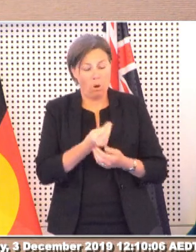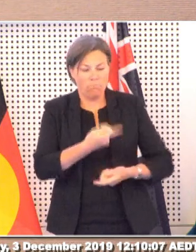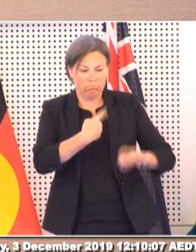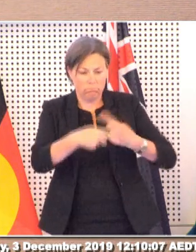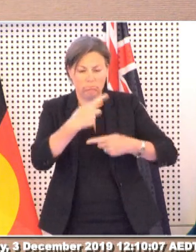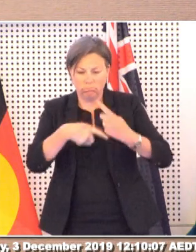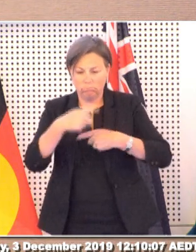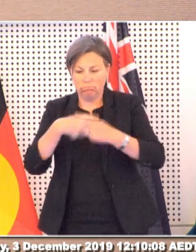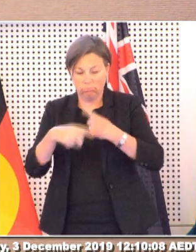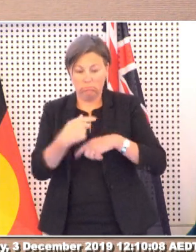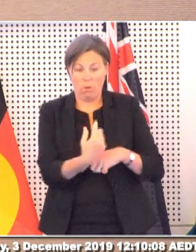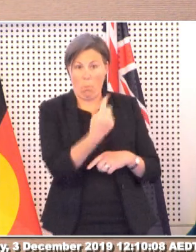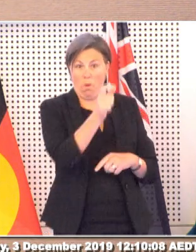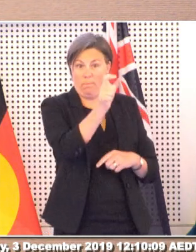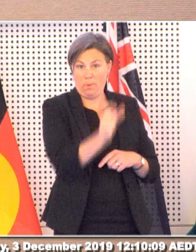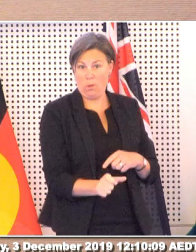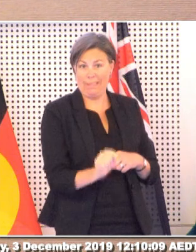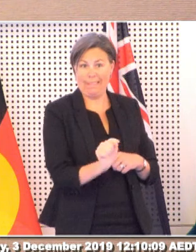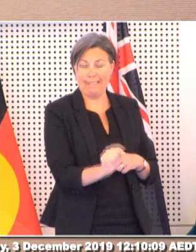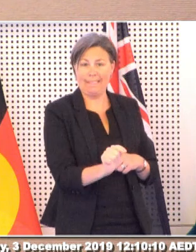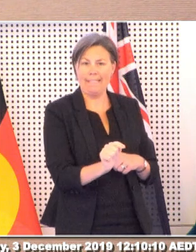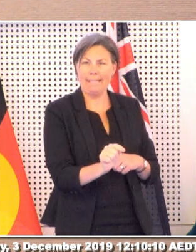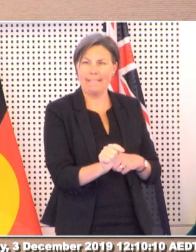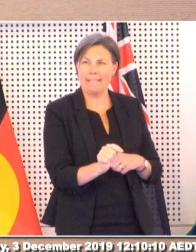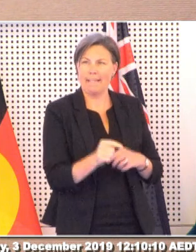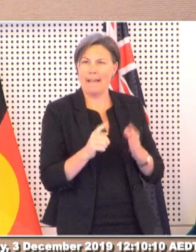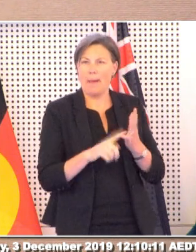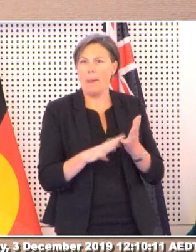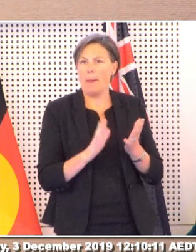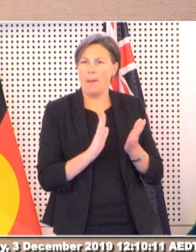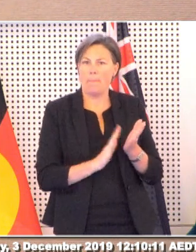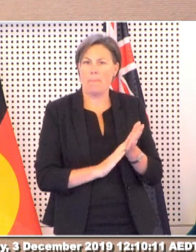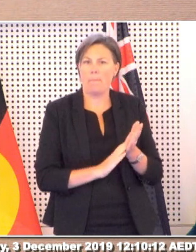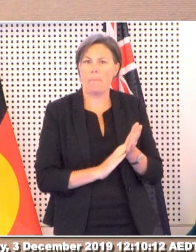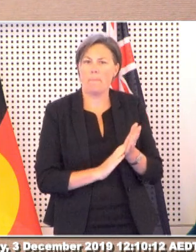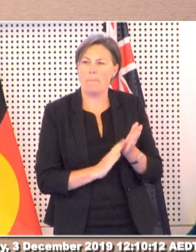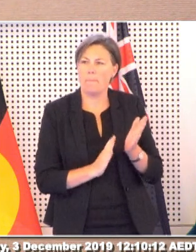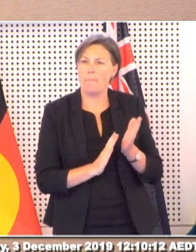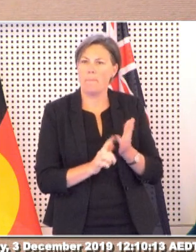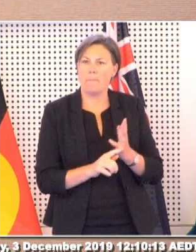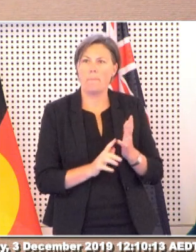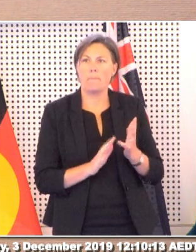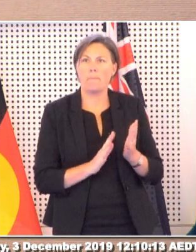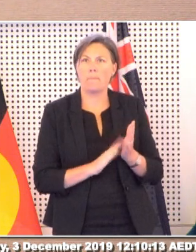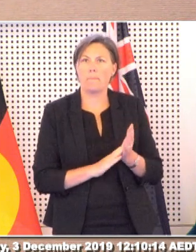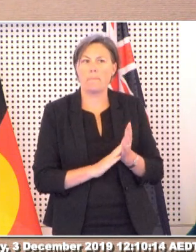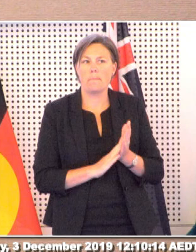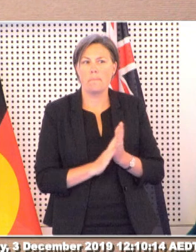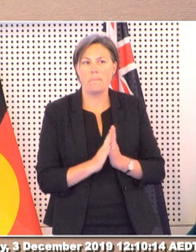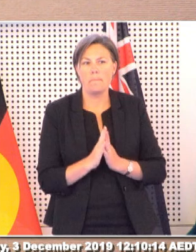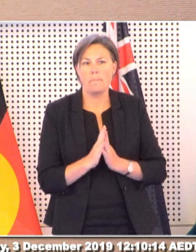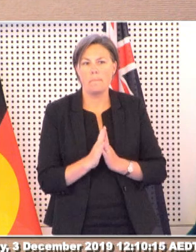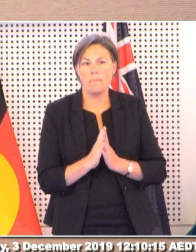was meant to be a – an innovative consumer-led